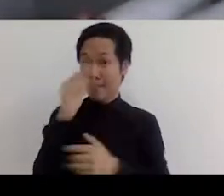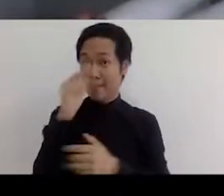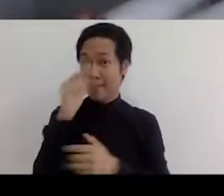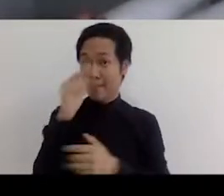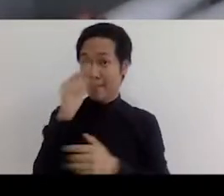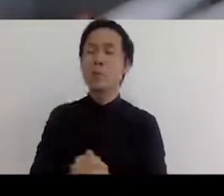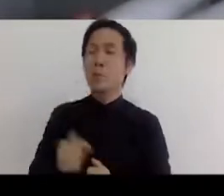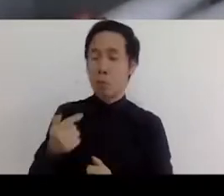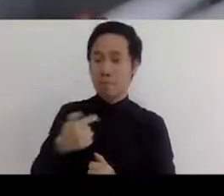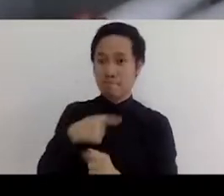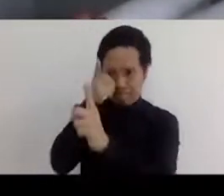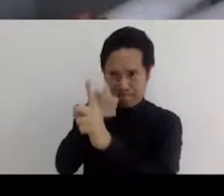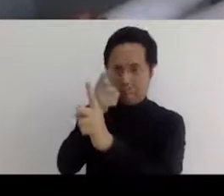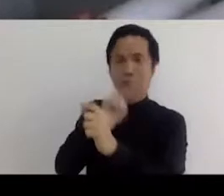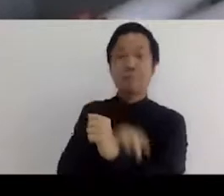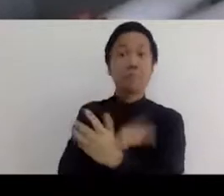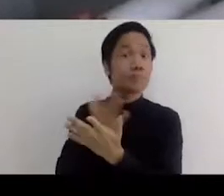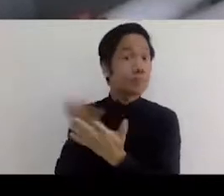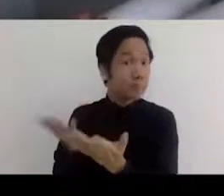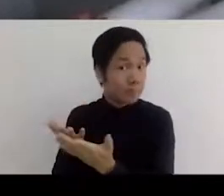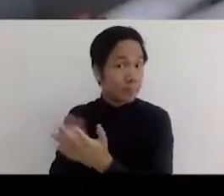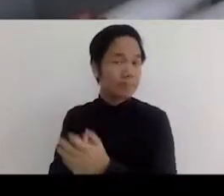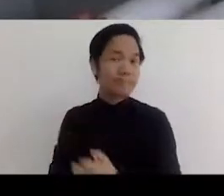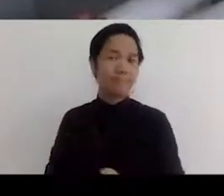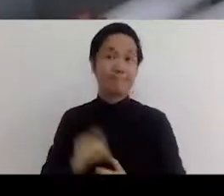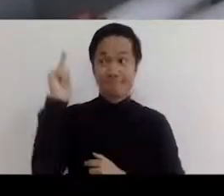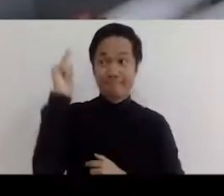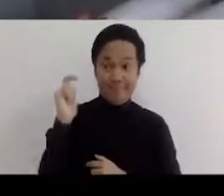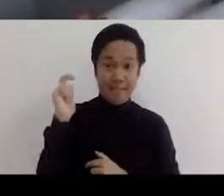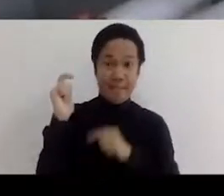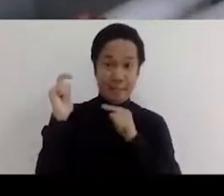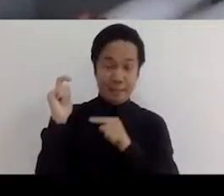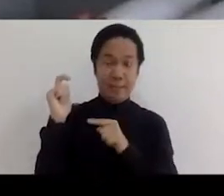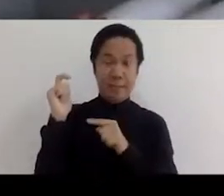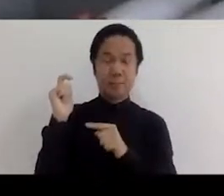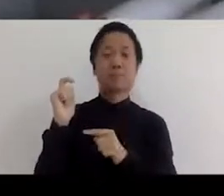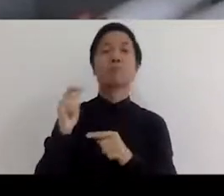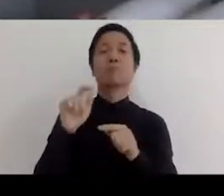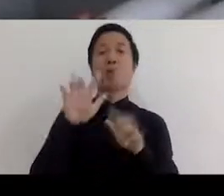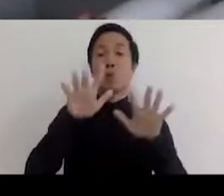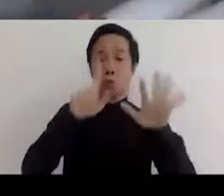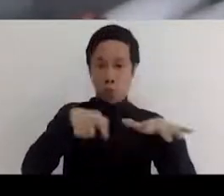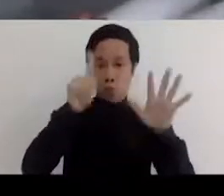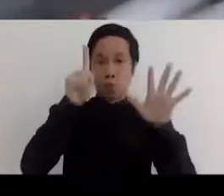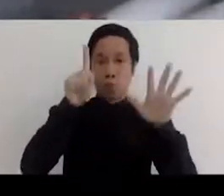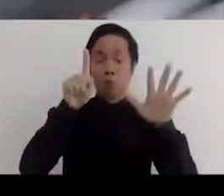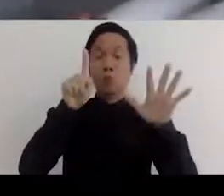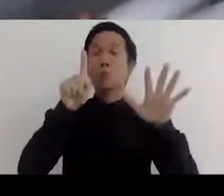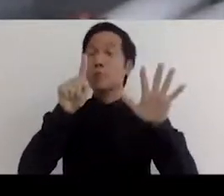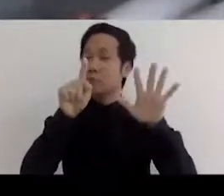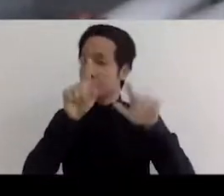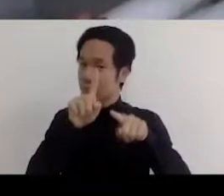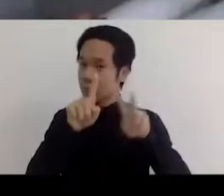while we do have pockets of good practice, we do have a number of gaps and challenges in relation to disability inclusion,